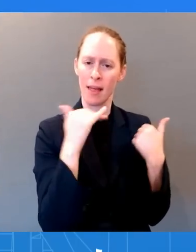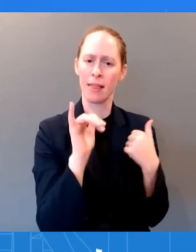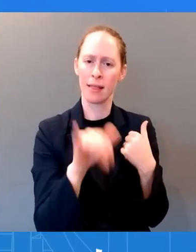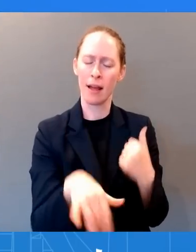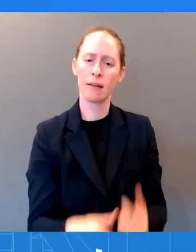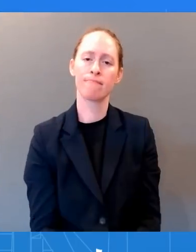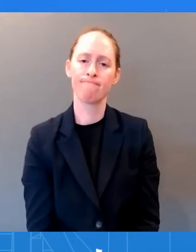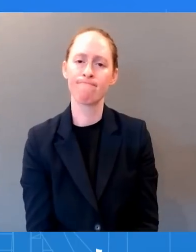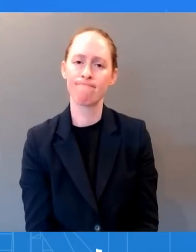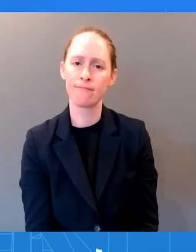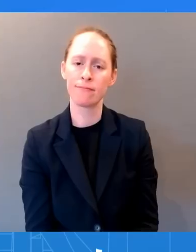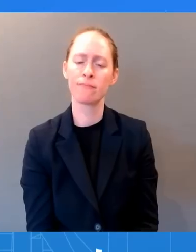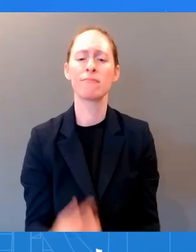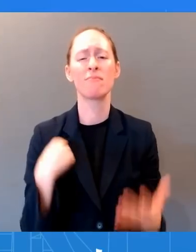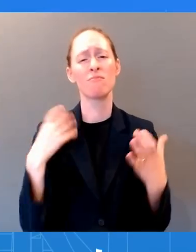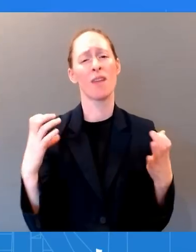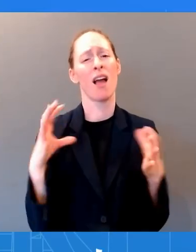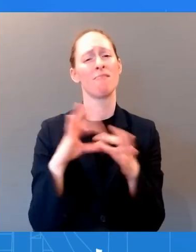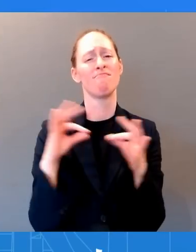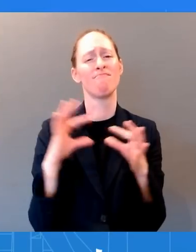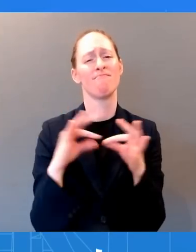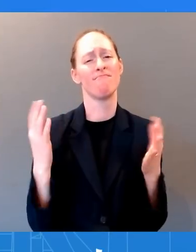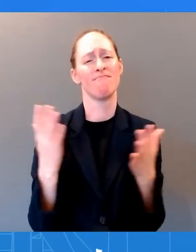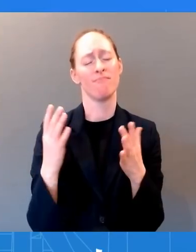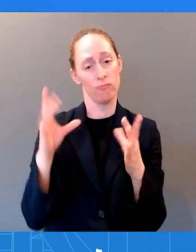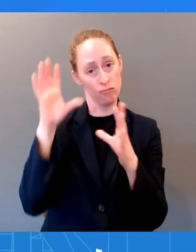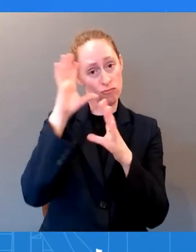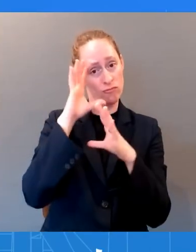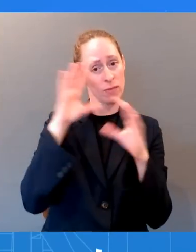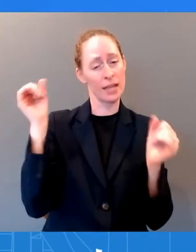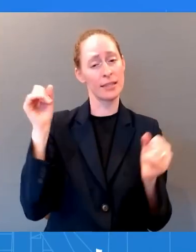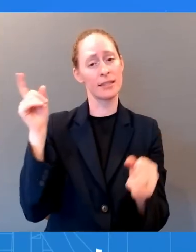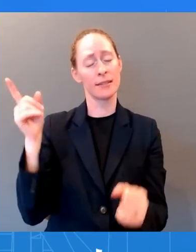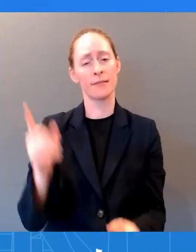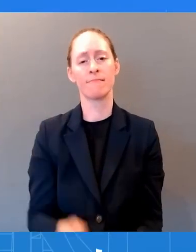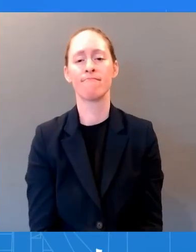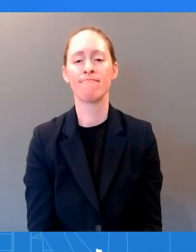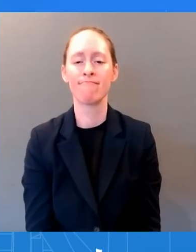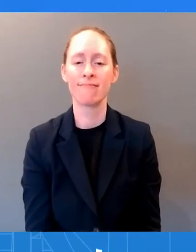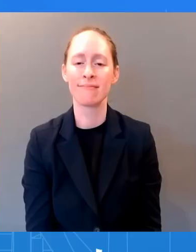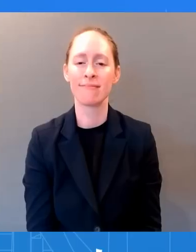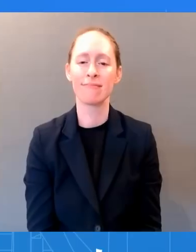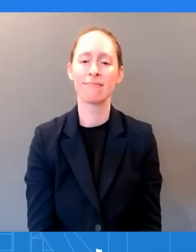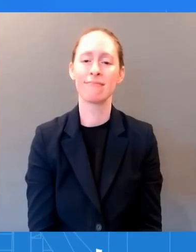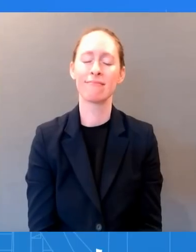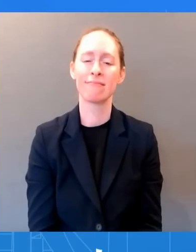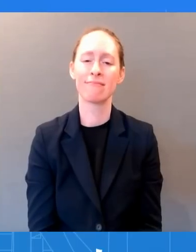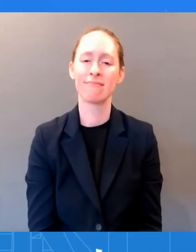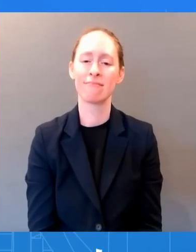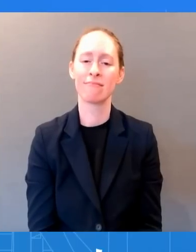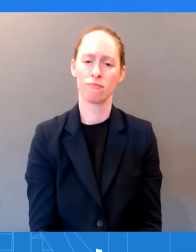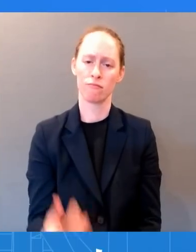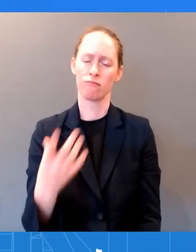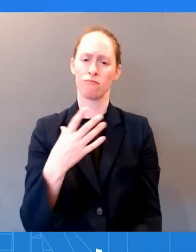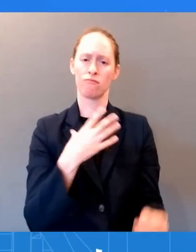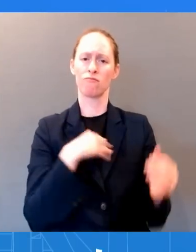the Biden-Harris administration is going to continue to demonstrate its commitment to the brave Afghans who stood side by side